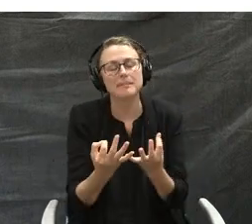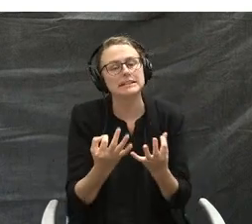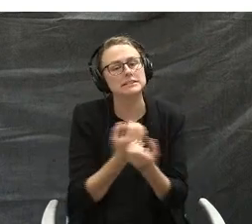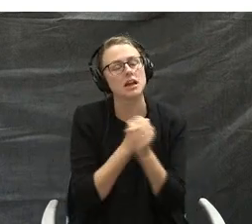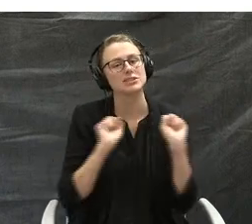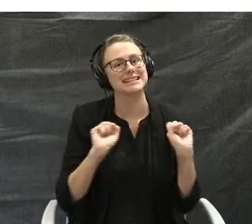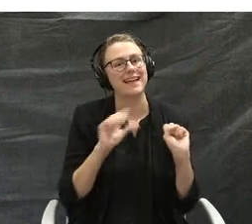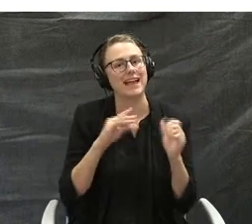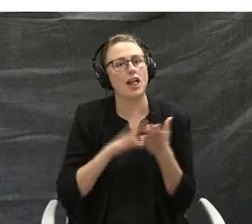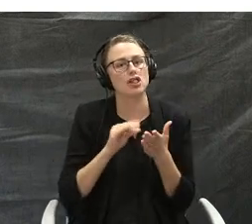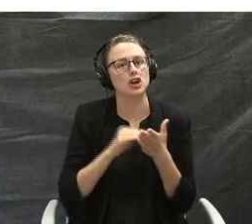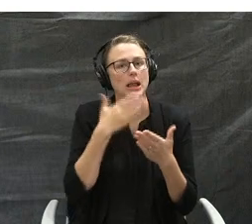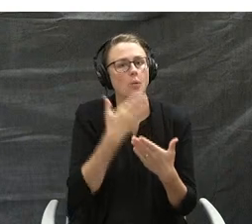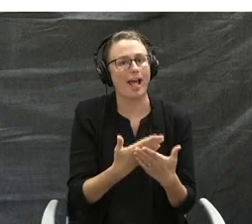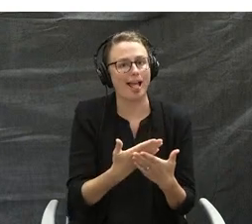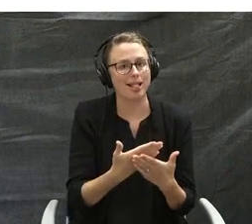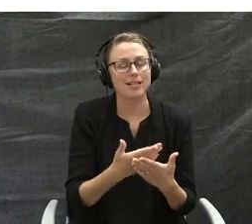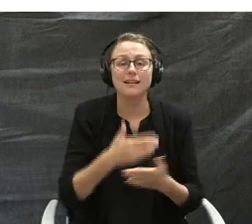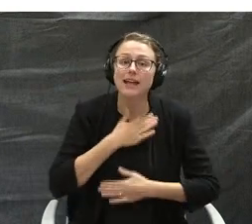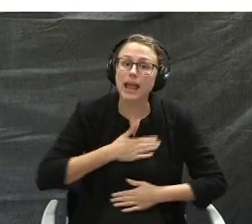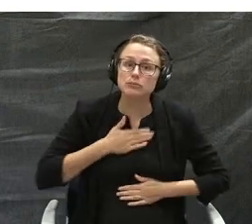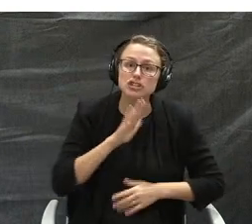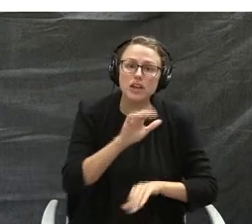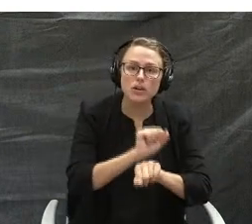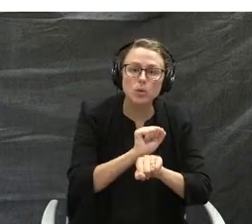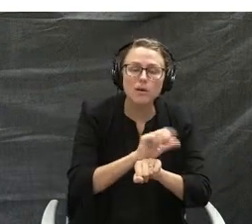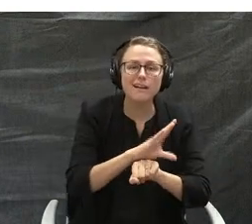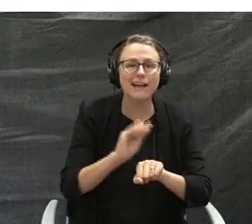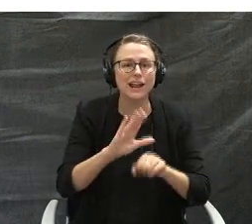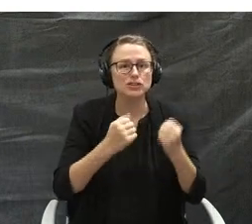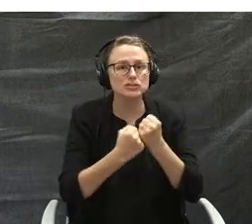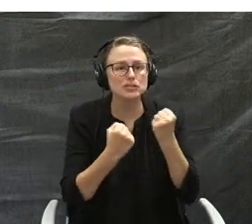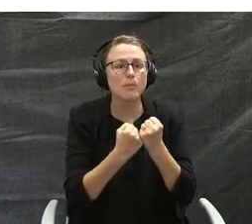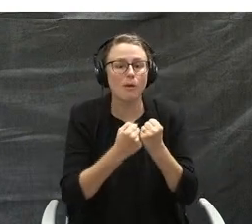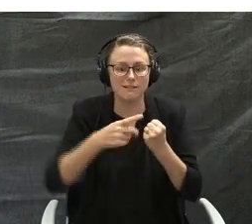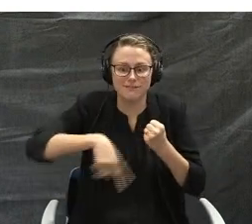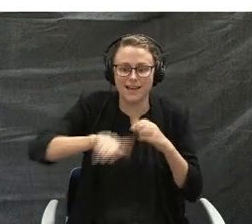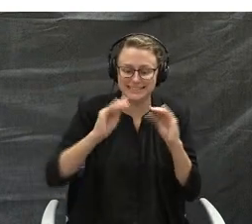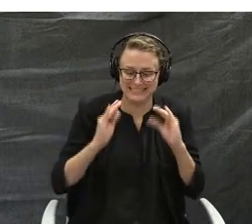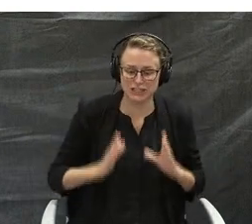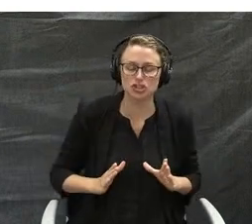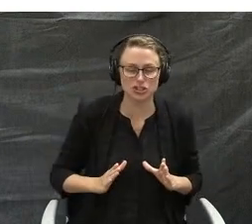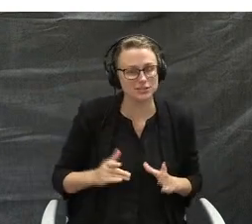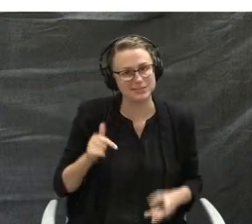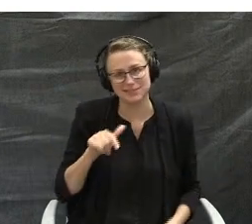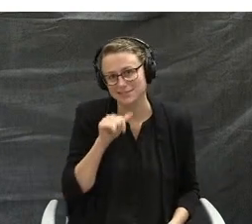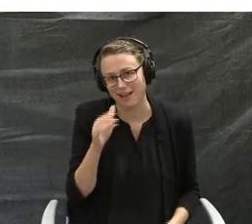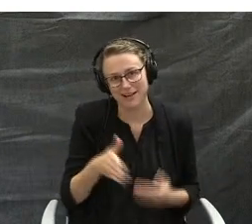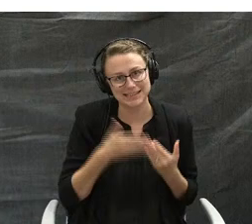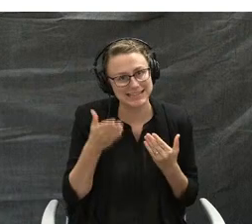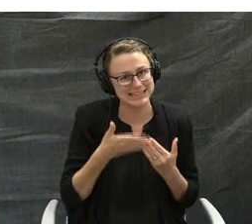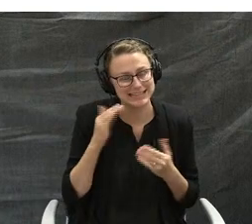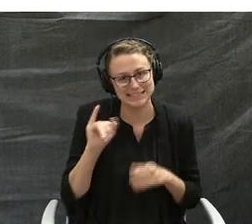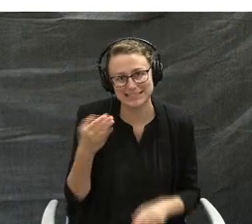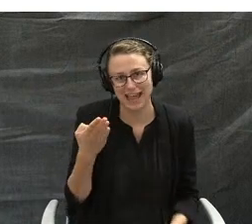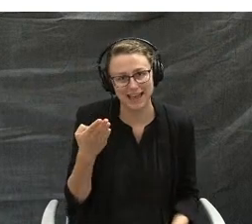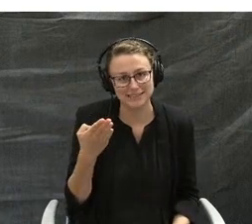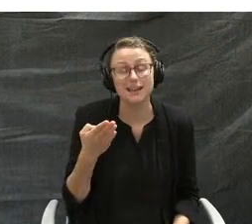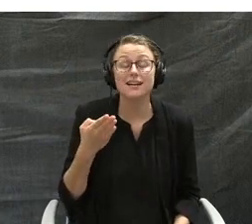learning well. I appreciate your work and your support of us as teachers as this is not an easy task. Please know that despite